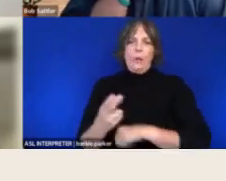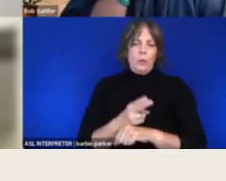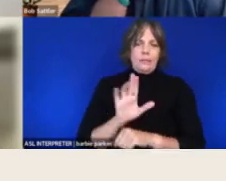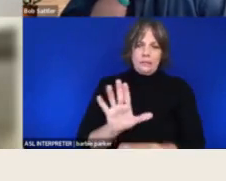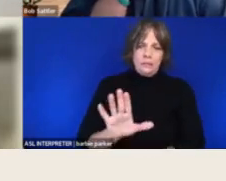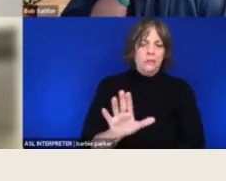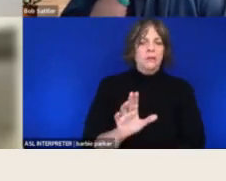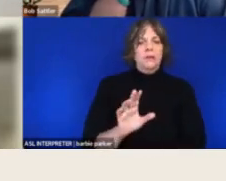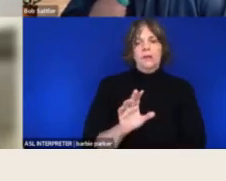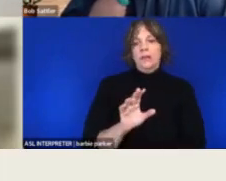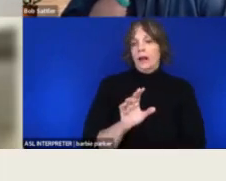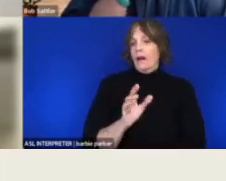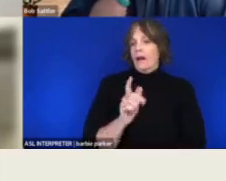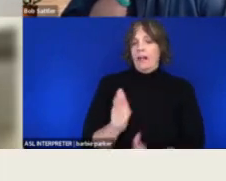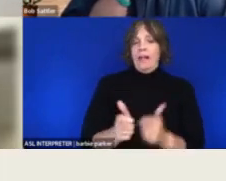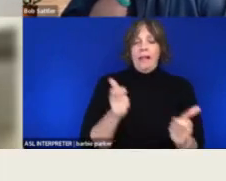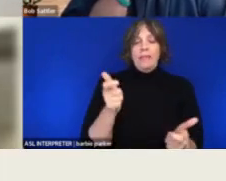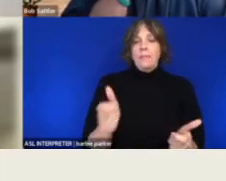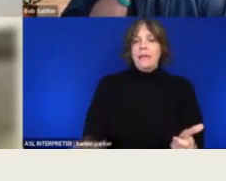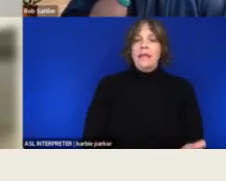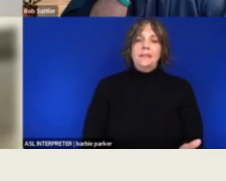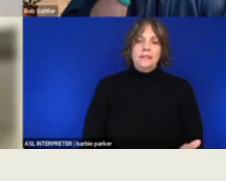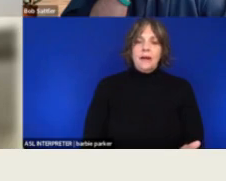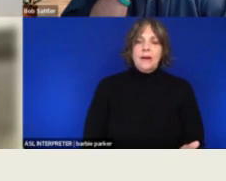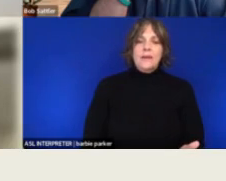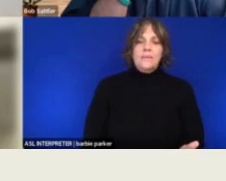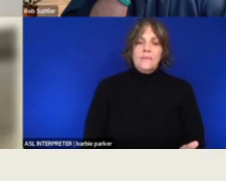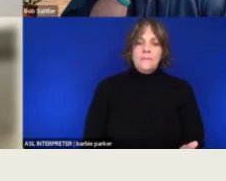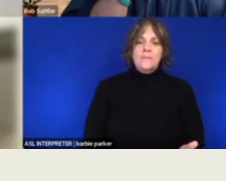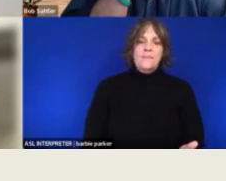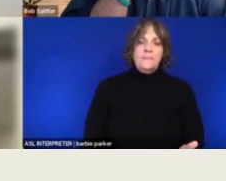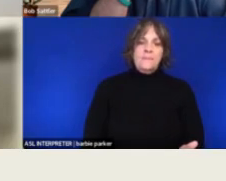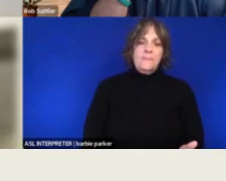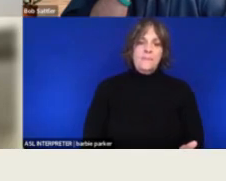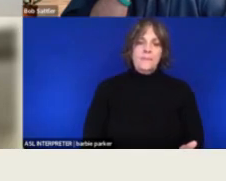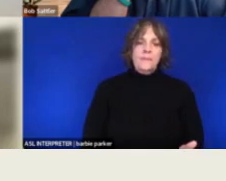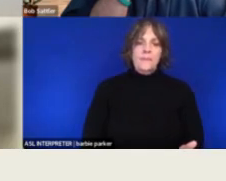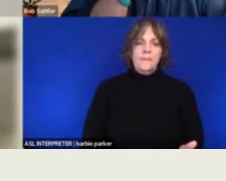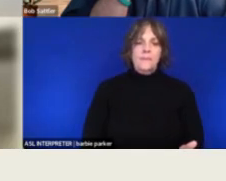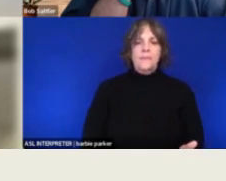the biggest challenge that they